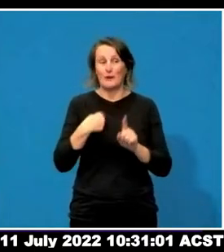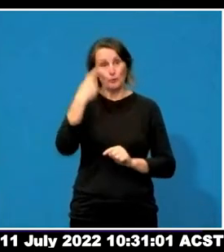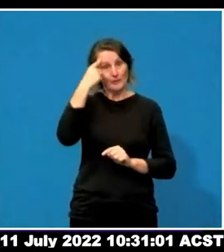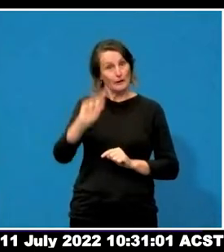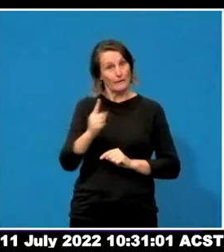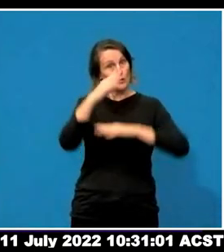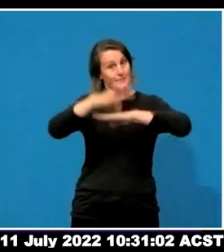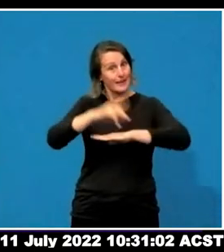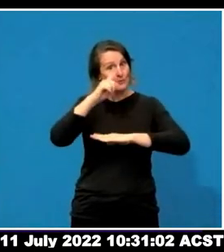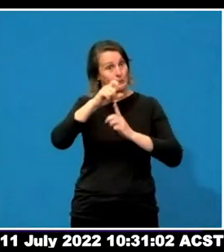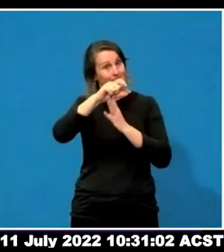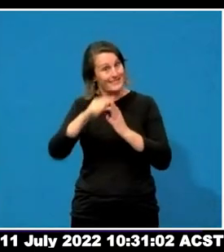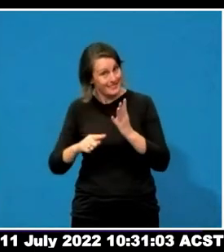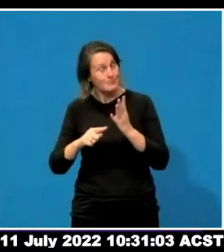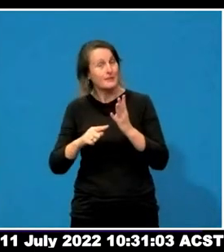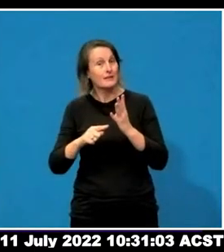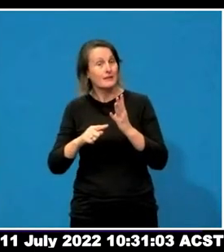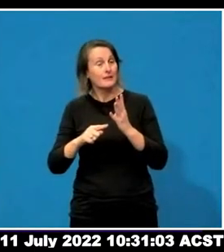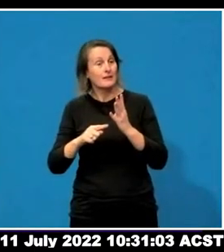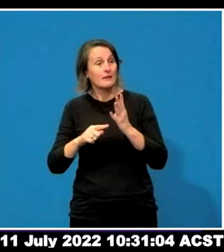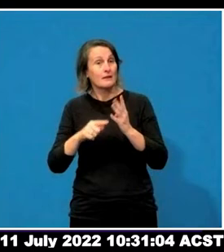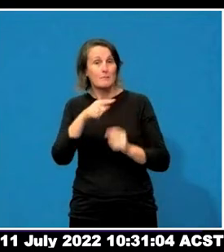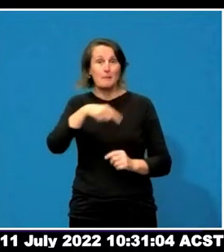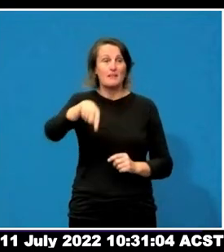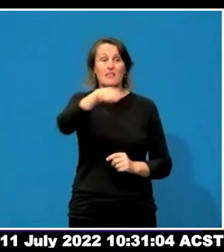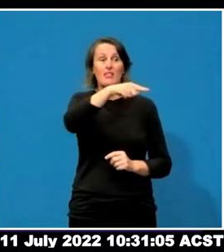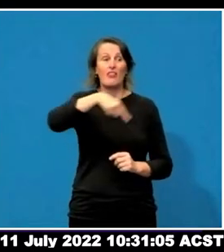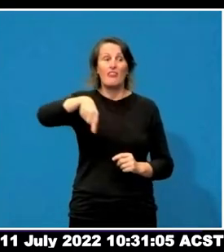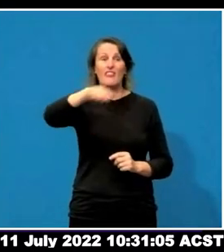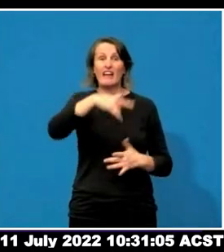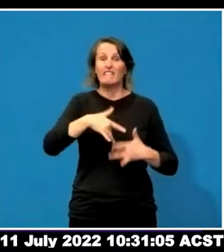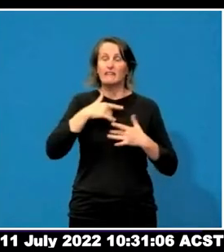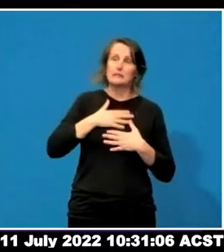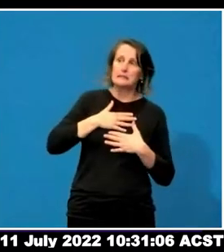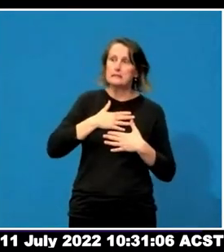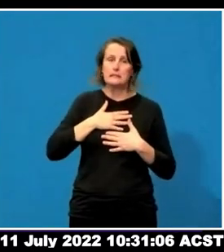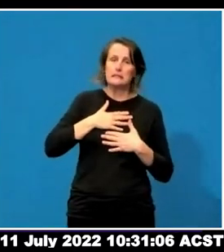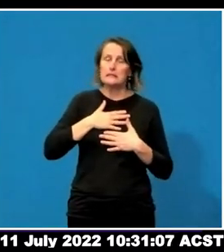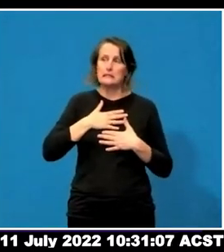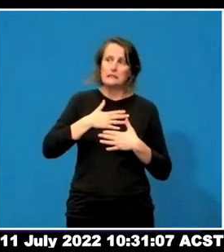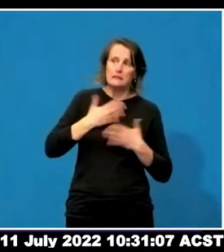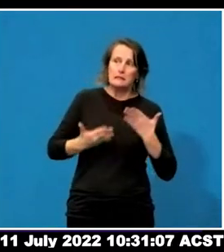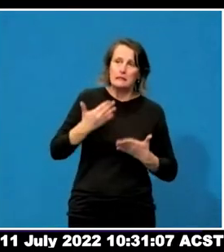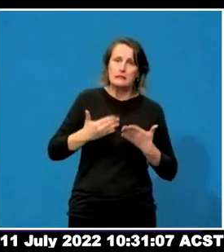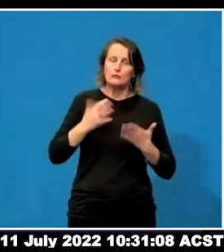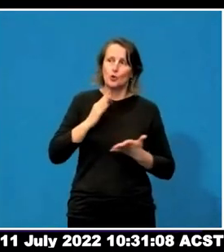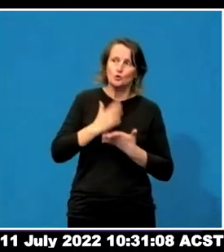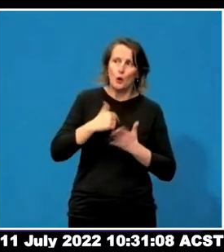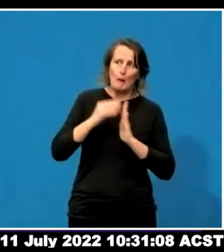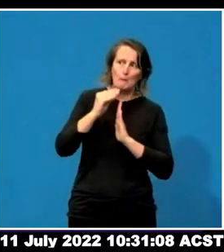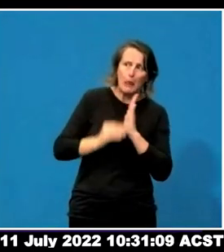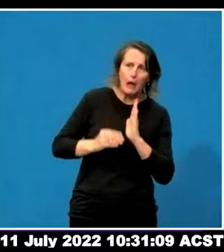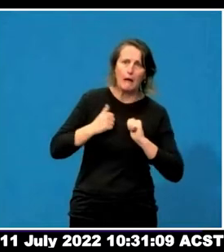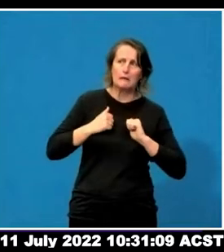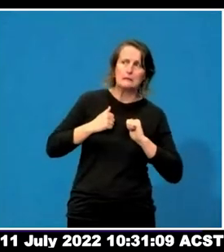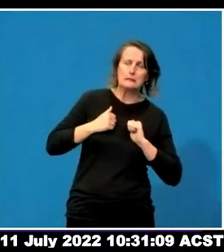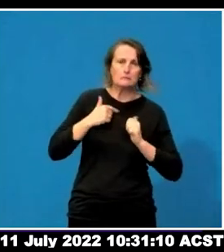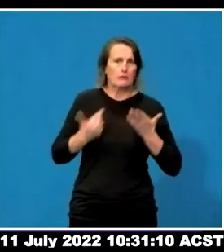disability are deterred or prevented from applying for participation in an NDIS plan or